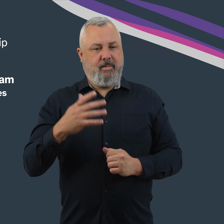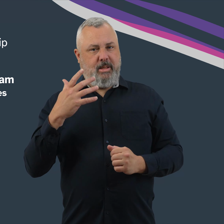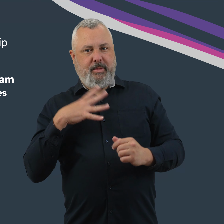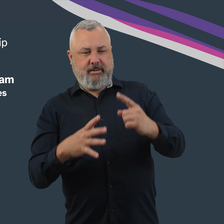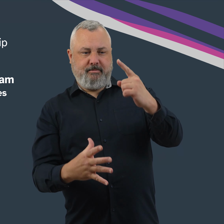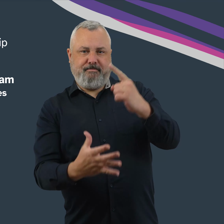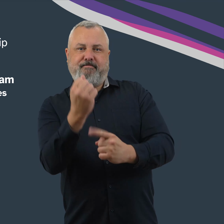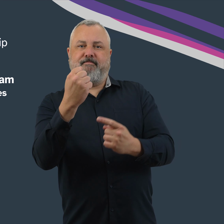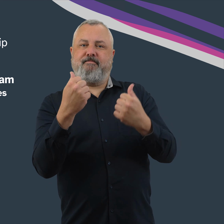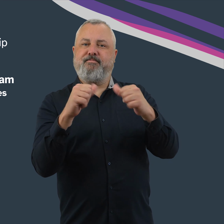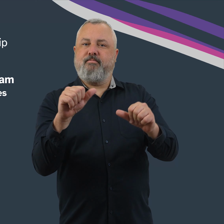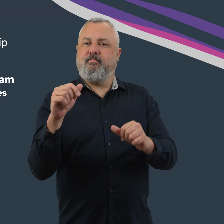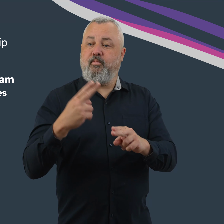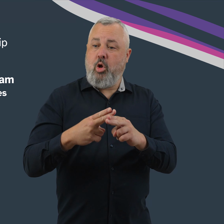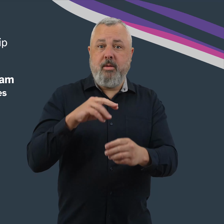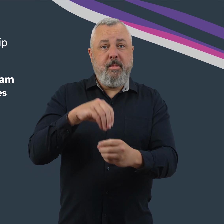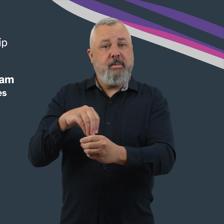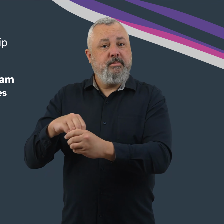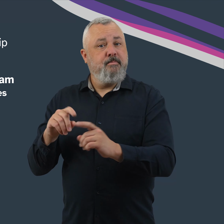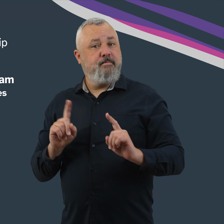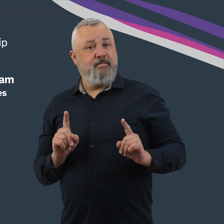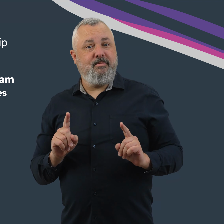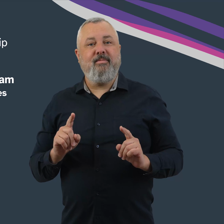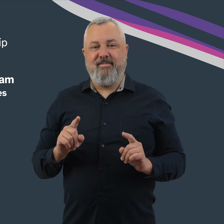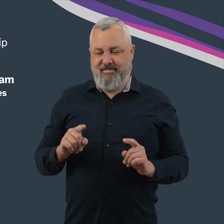The intended outcomes for participants in the program are to: